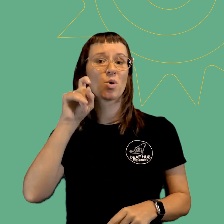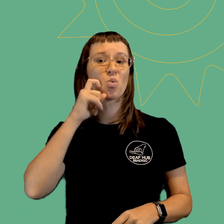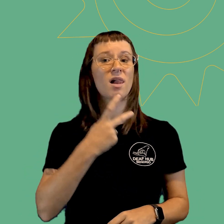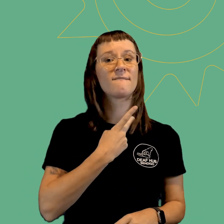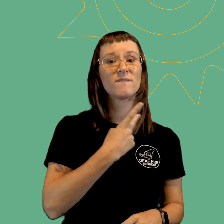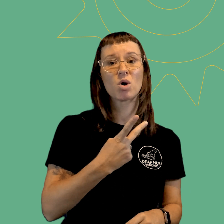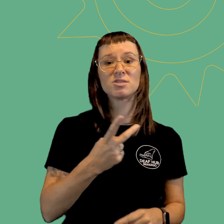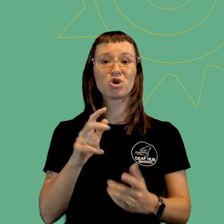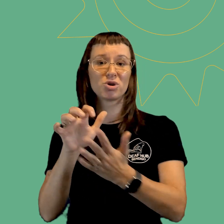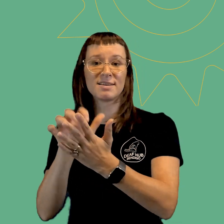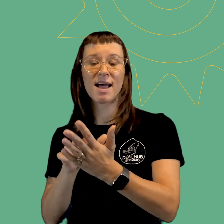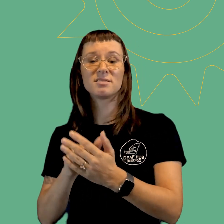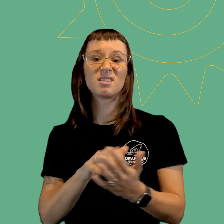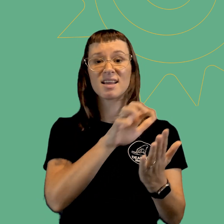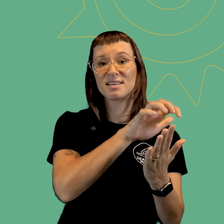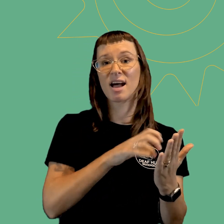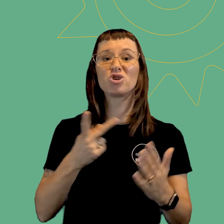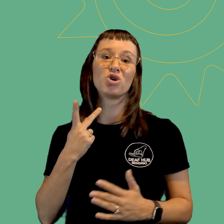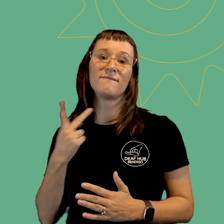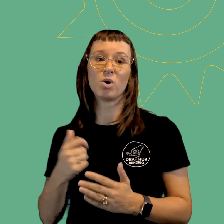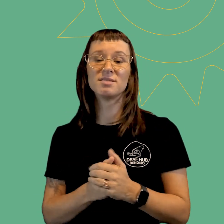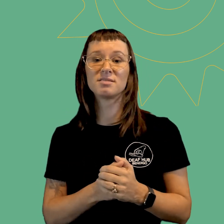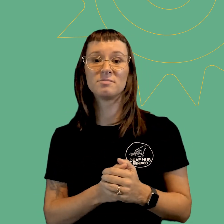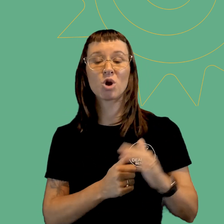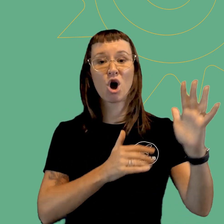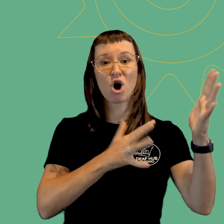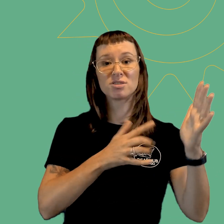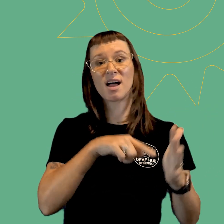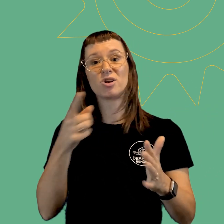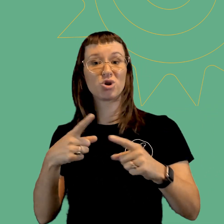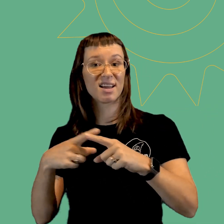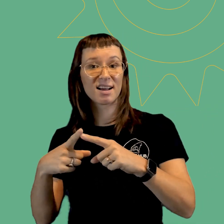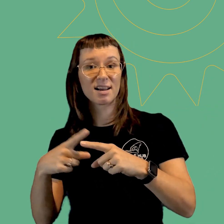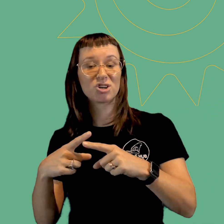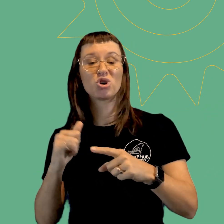change voice to text, or text to voice, and Auslan to English or English to Auslan.